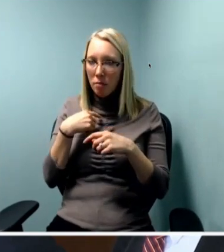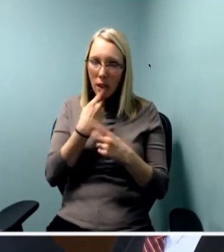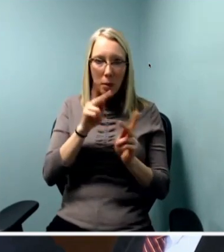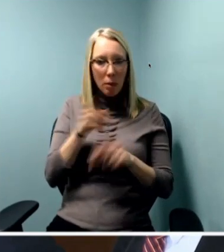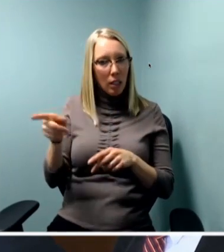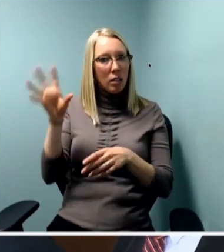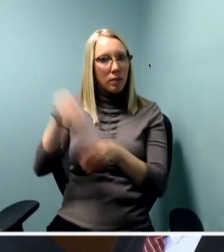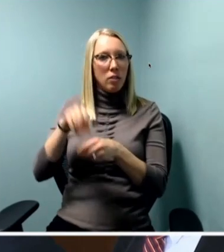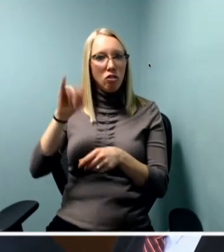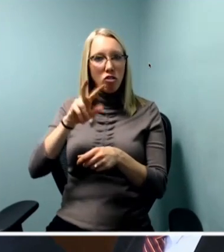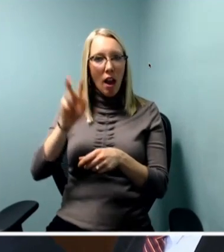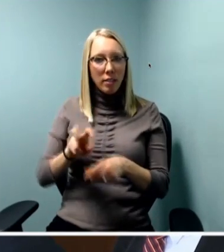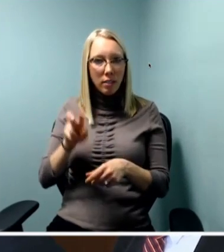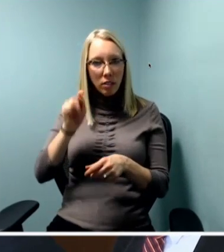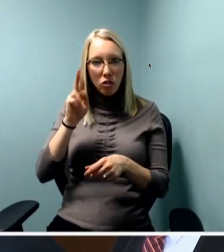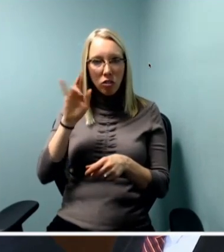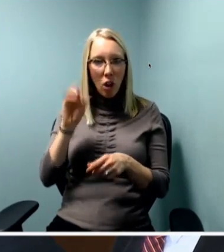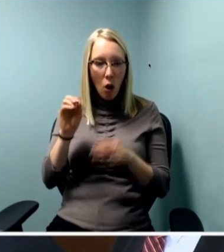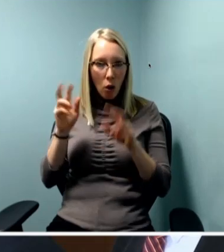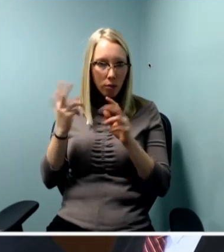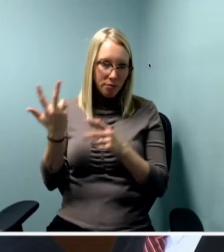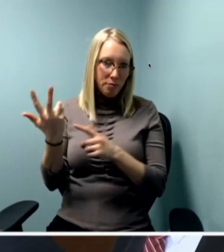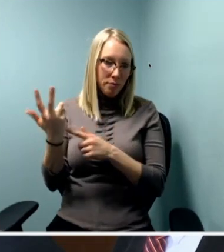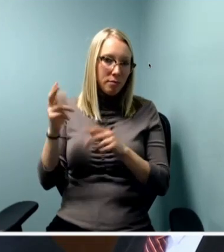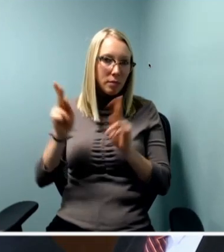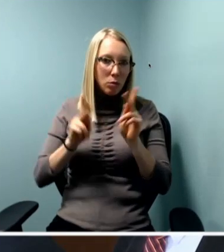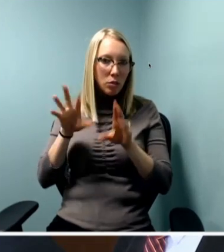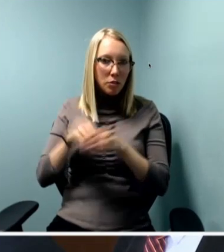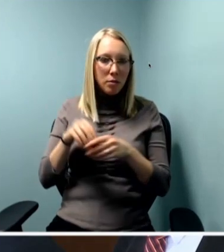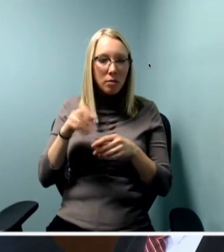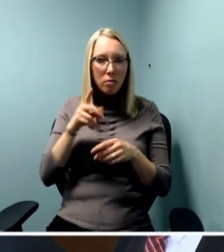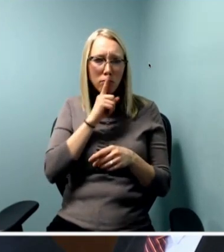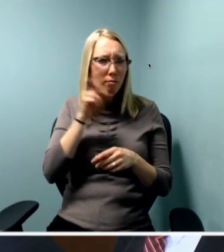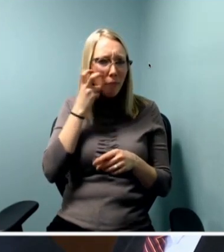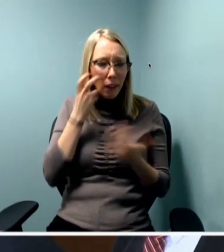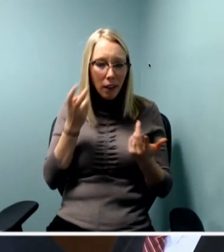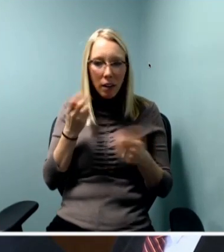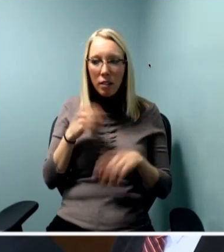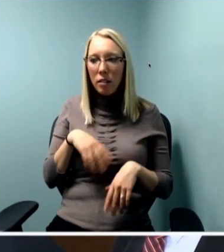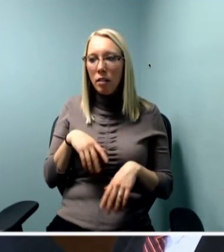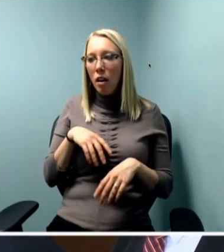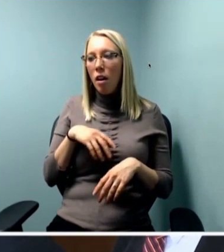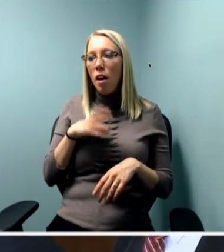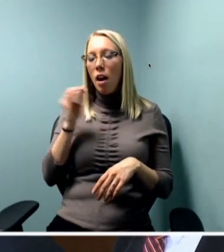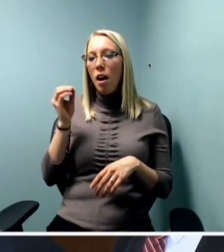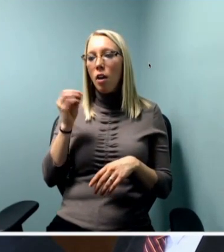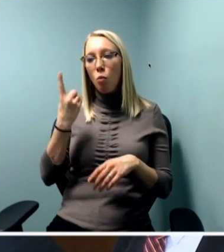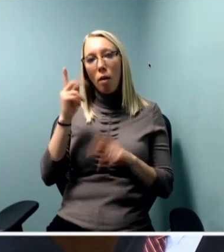Larry Bissonnette is an artist who is a national spokesperson on autism.